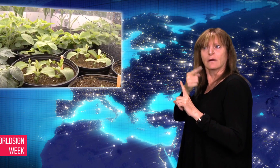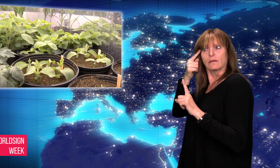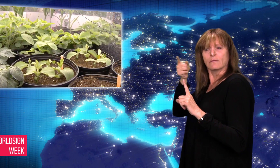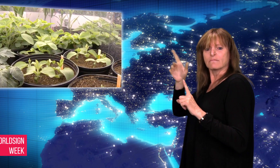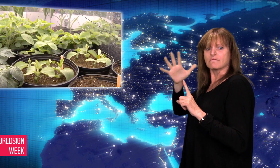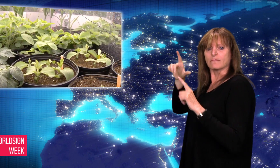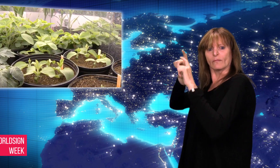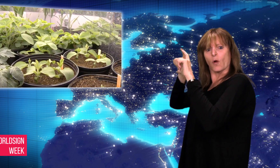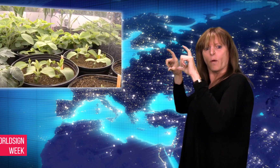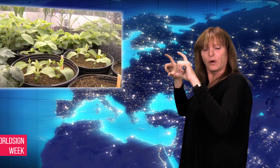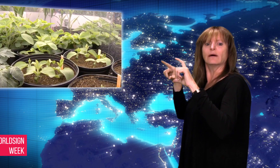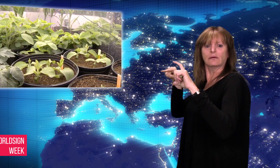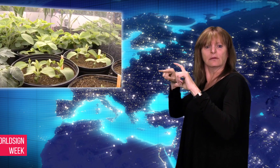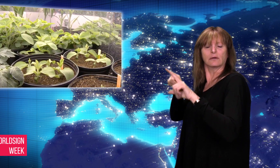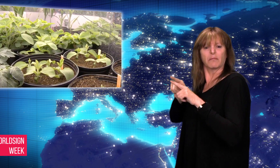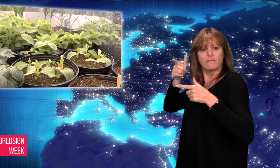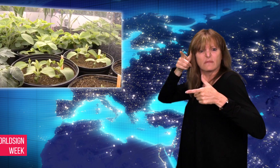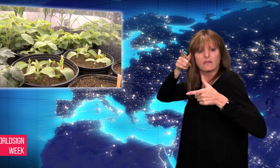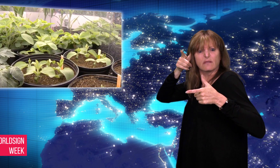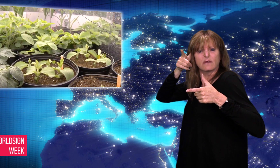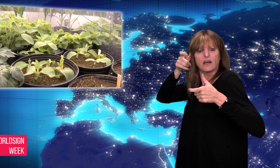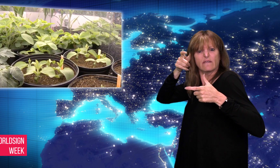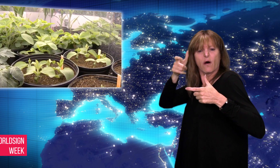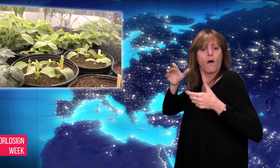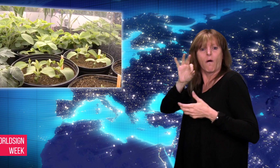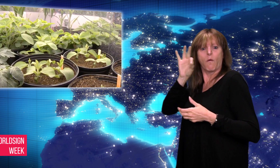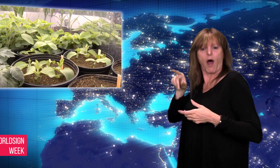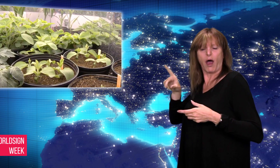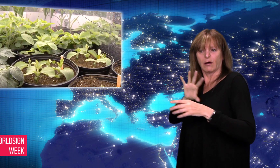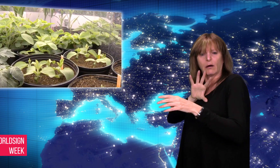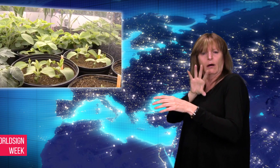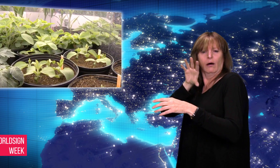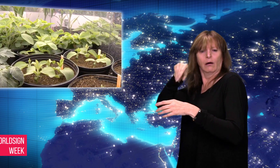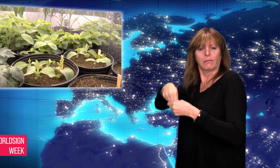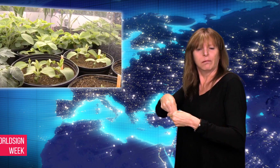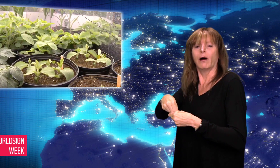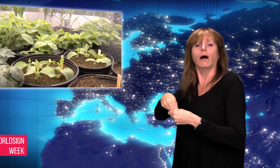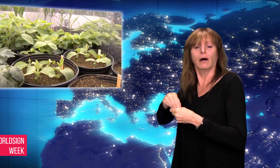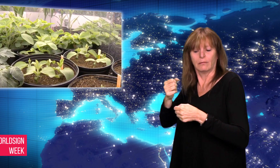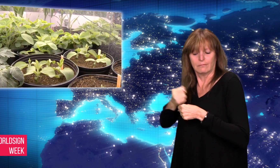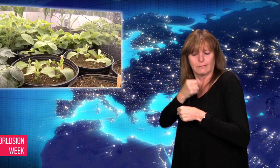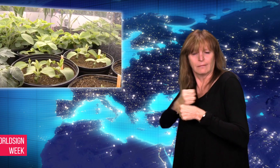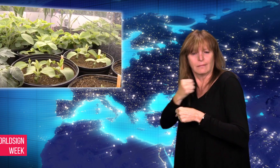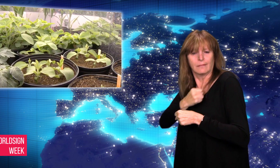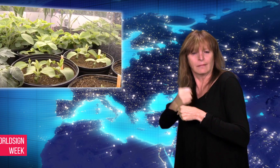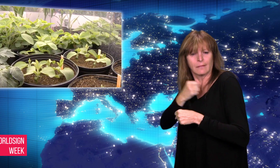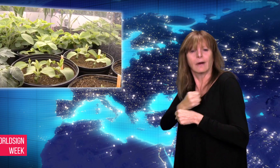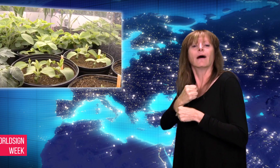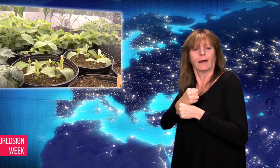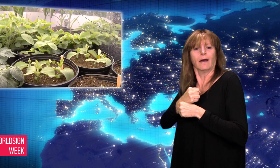environmental activists as an example